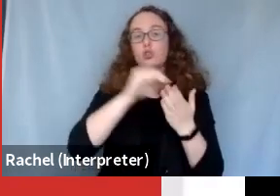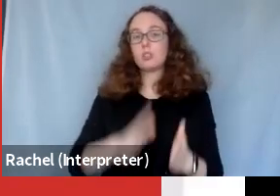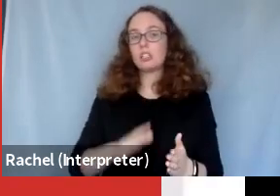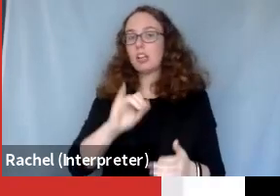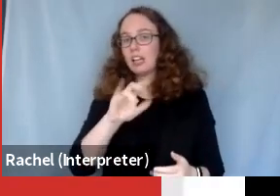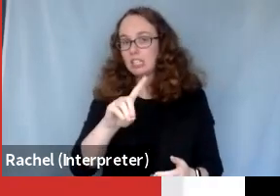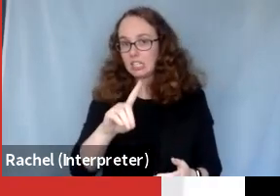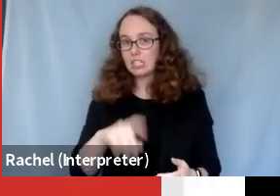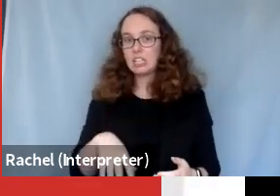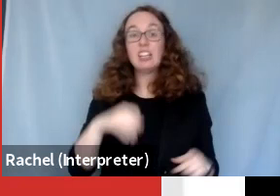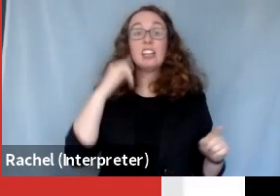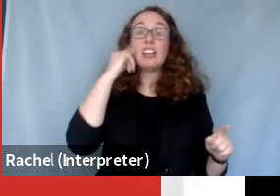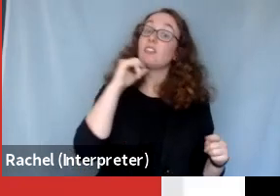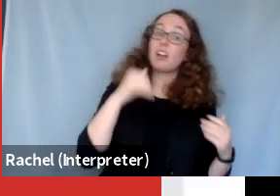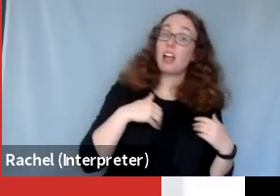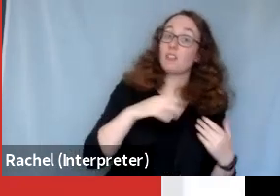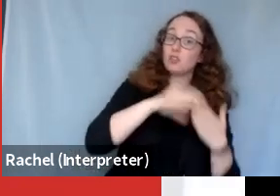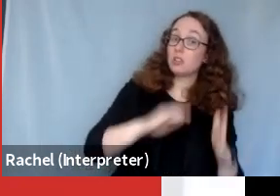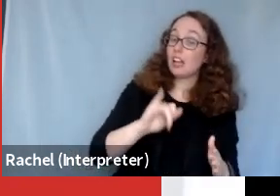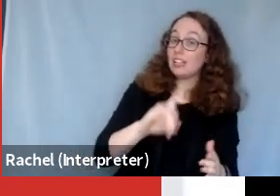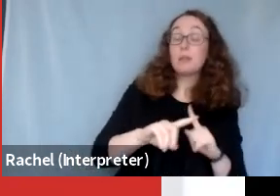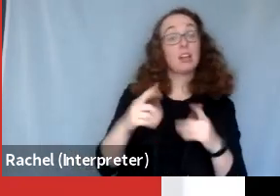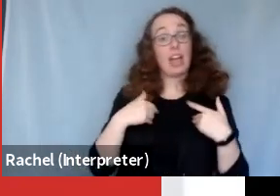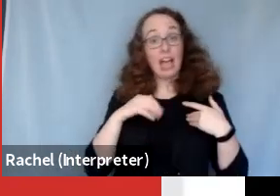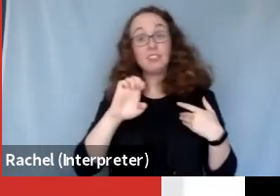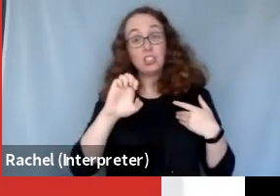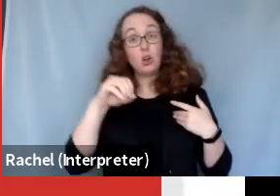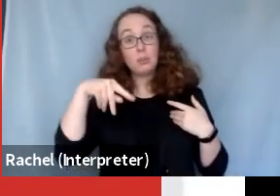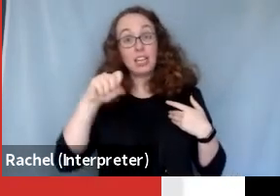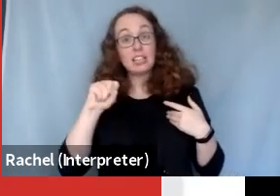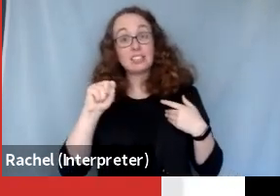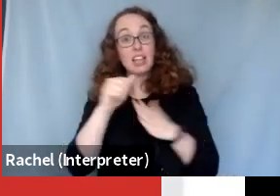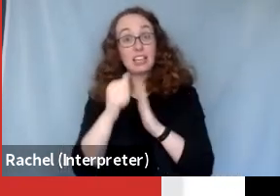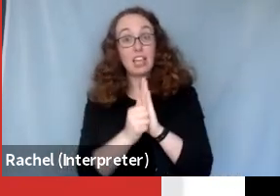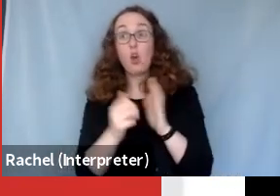but has say an EOPS account and wants to use it online that would be